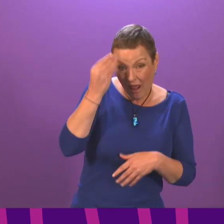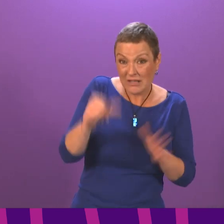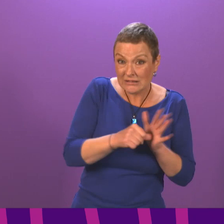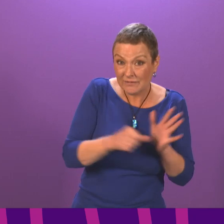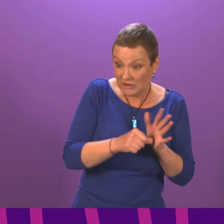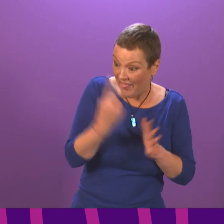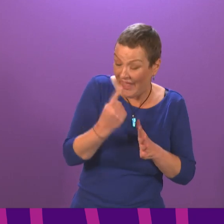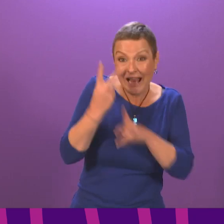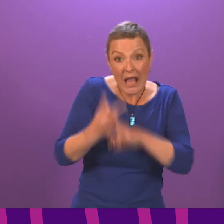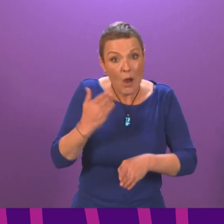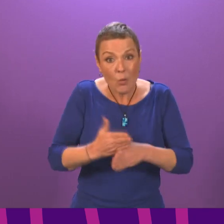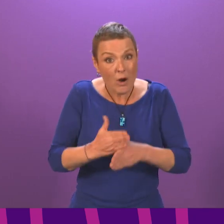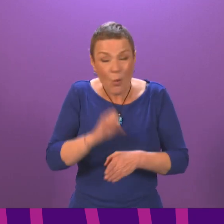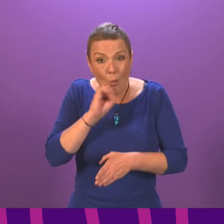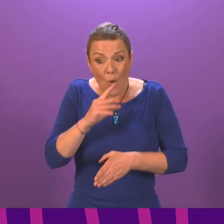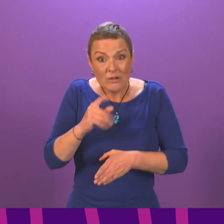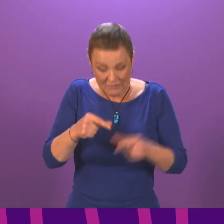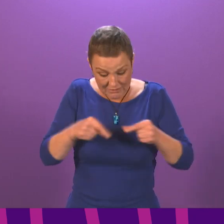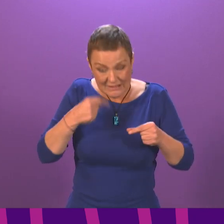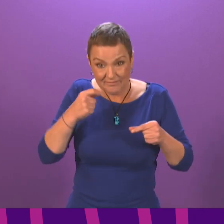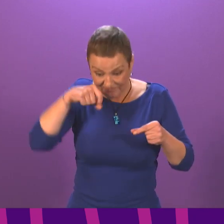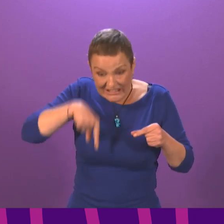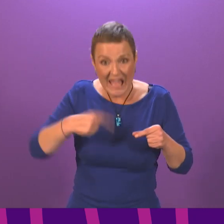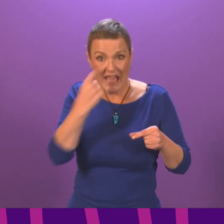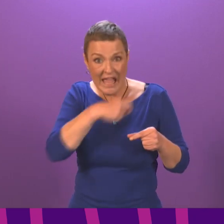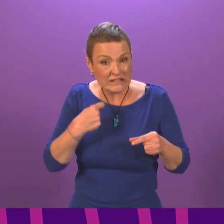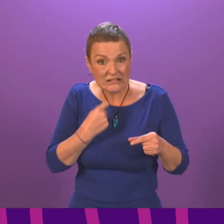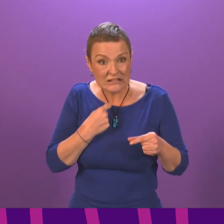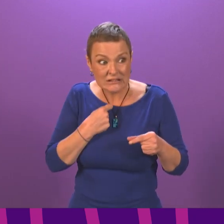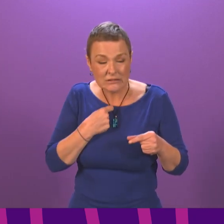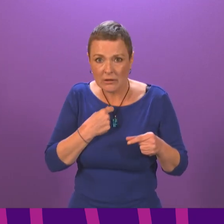in some cases—even in regulated accommodation that is similar to care homes, whereas groups